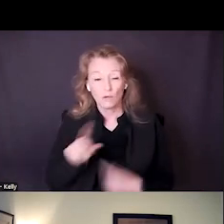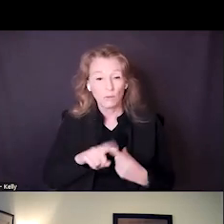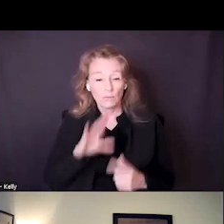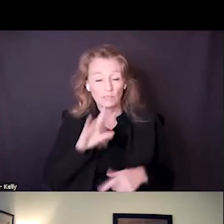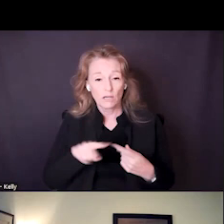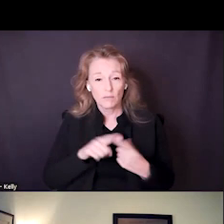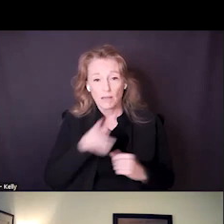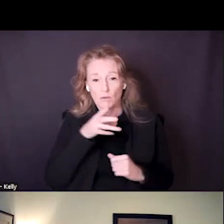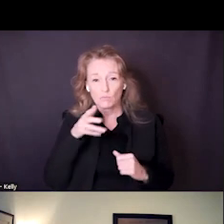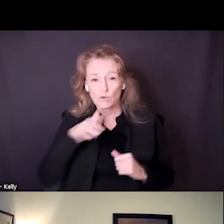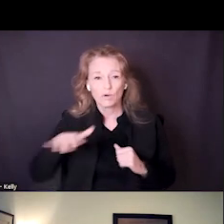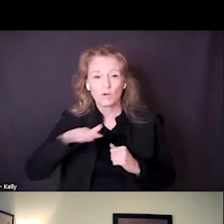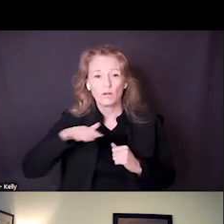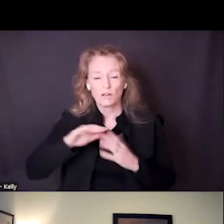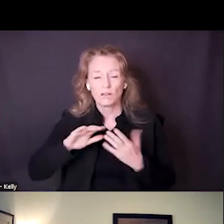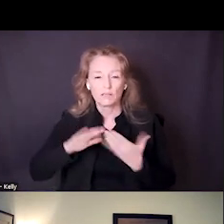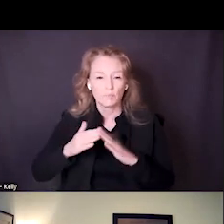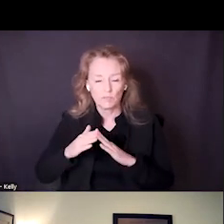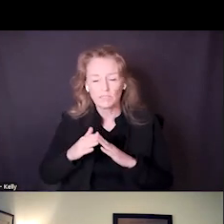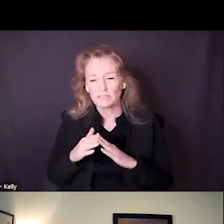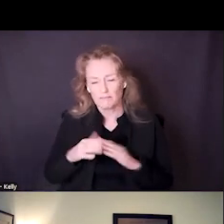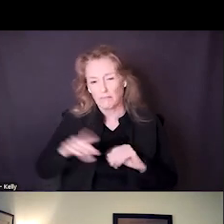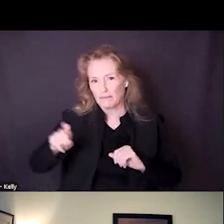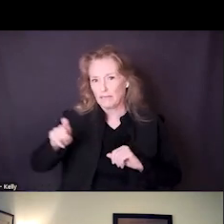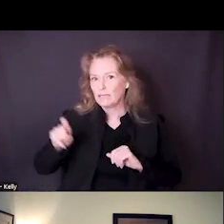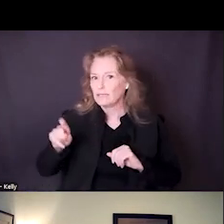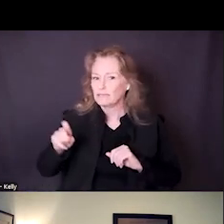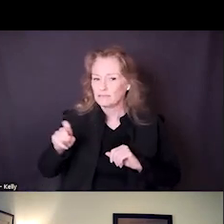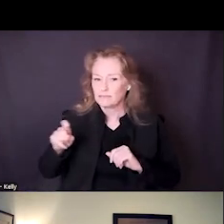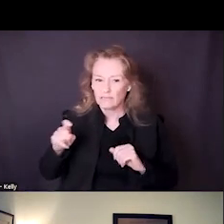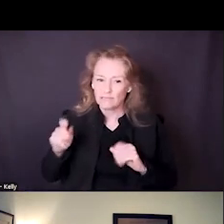BUT A LOT OF TIME THE ORGANIZATIONS IN THE RURAL AREAS WHO WANT